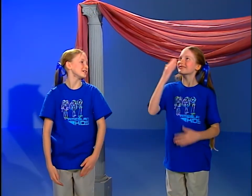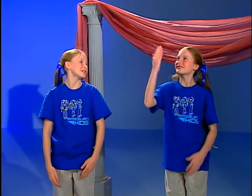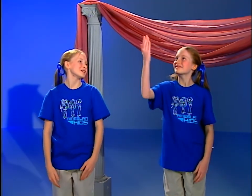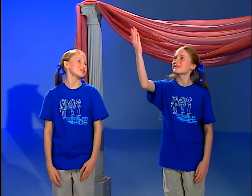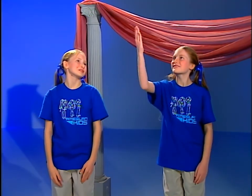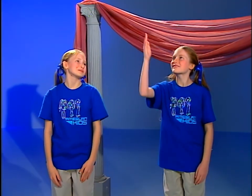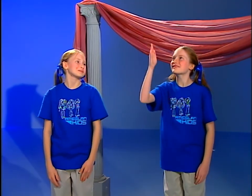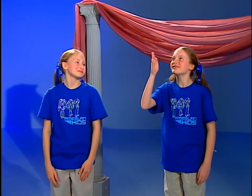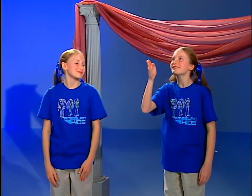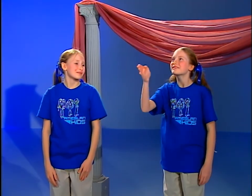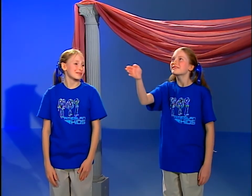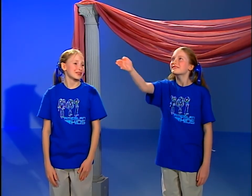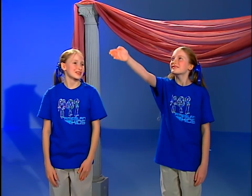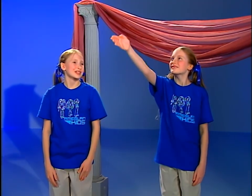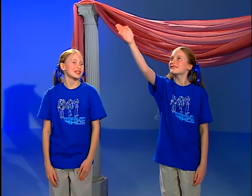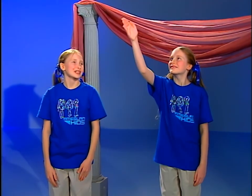I FEEL SAD.